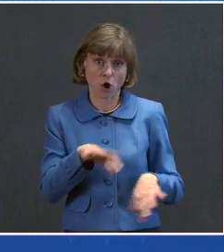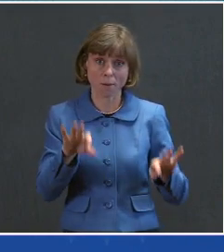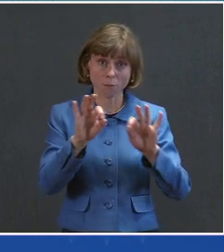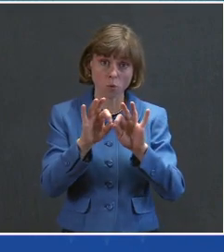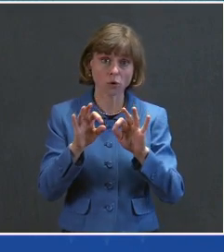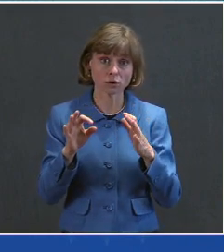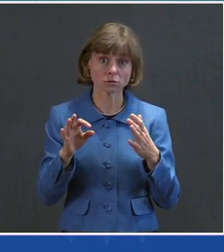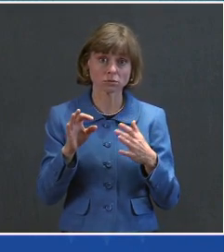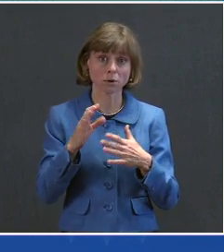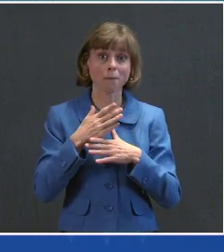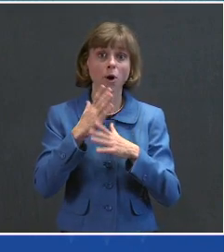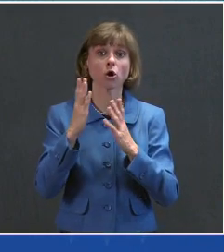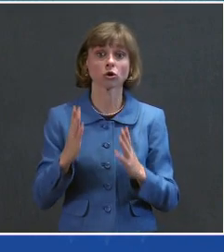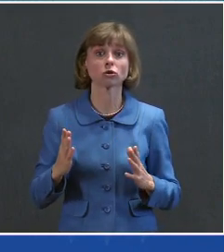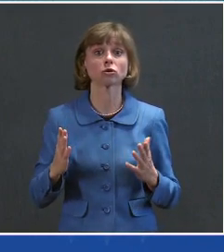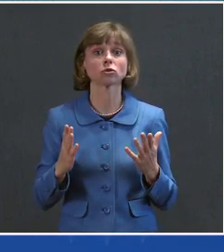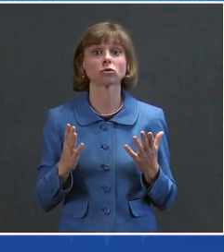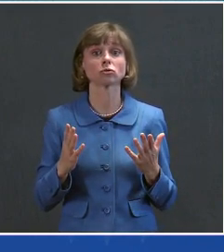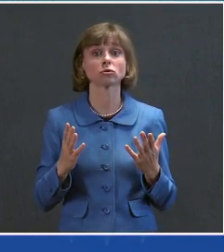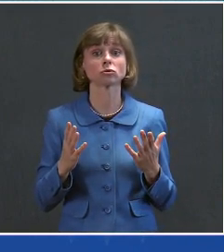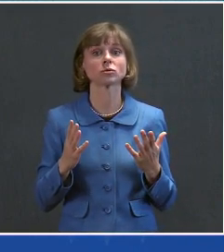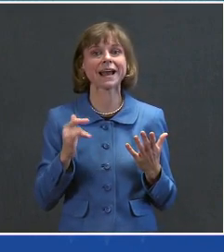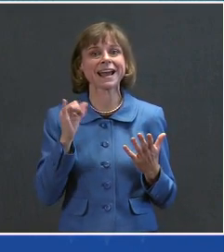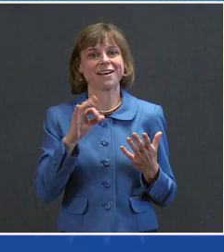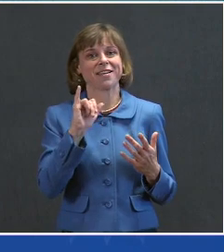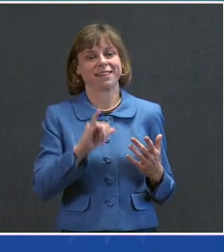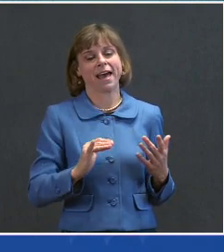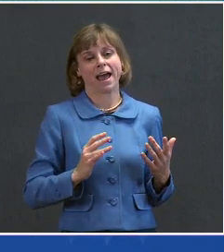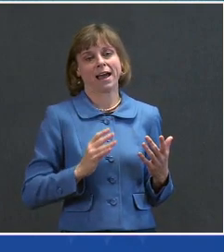a key partner if that diplomatic process were to move forward.